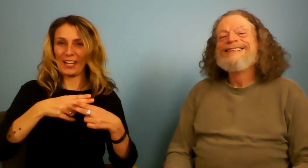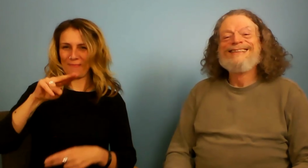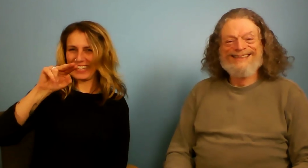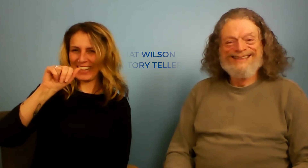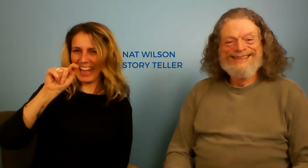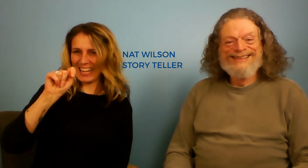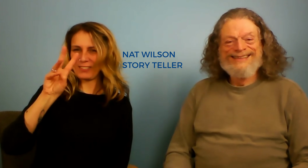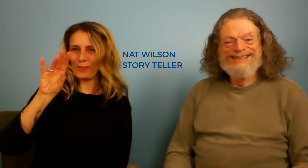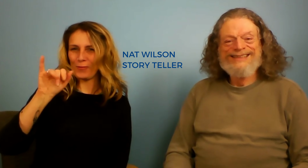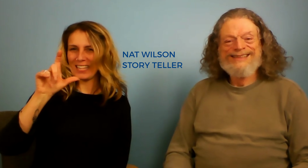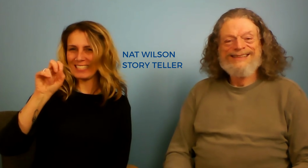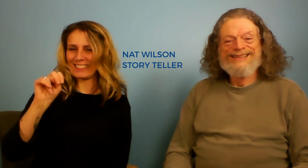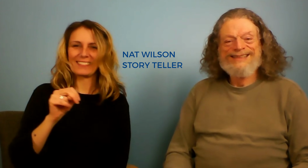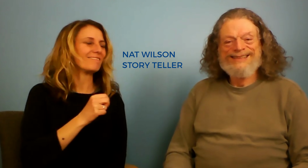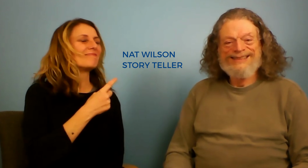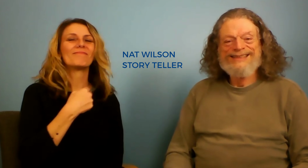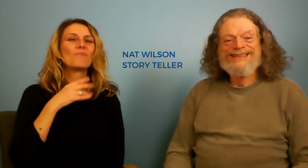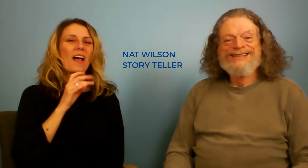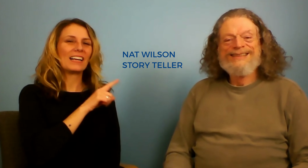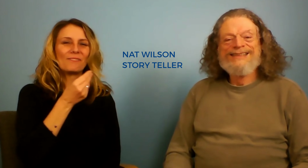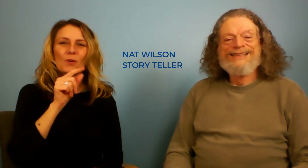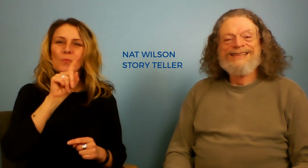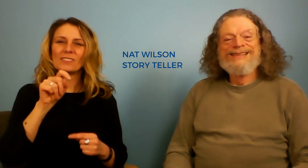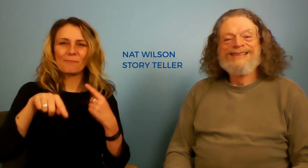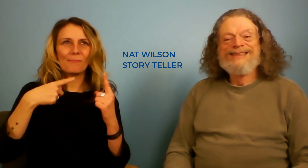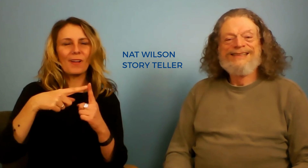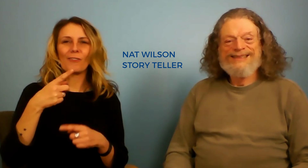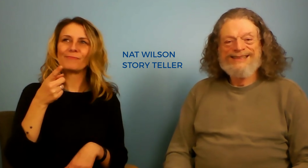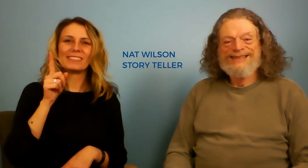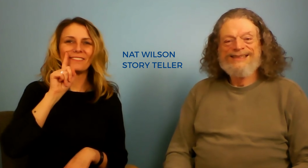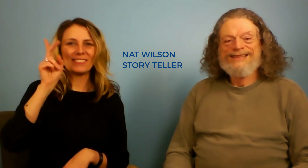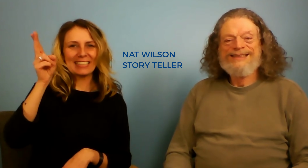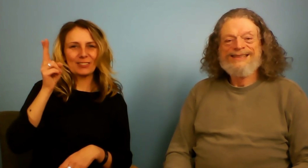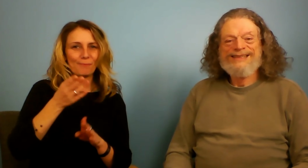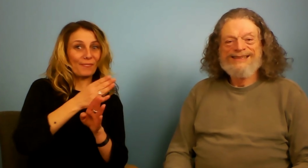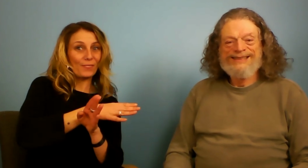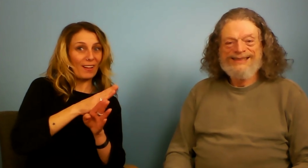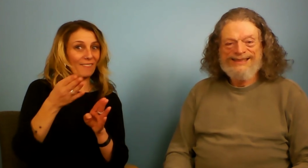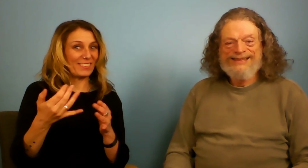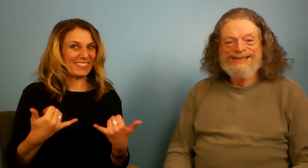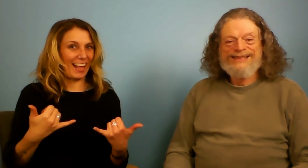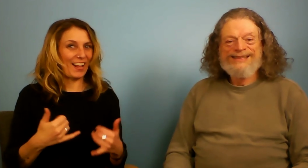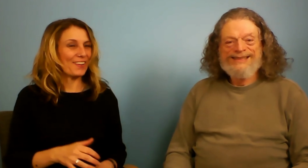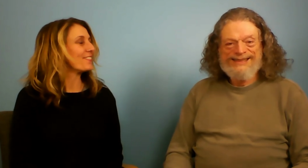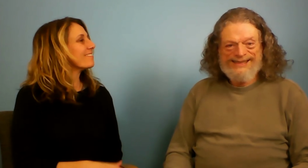His name is Nat Wilson and I want to have a chat with him. I have some questions about Deaf history.